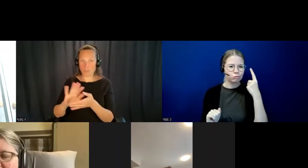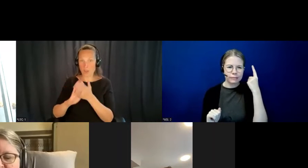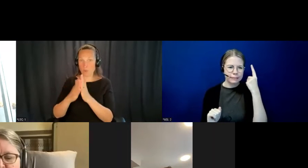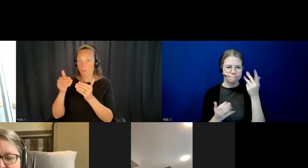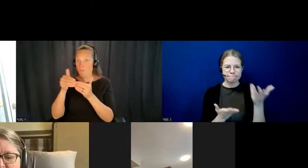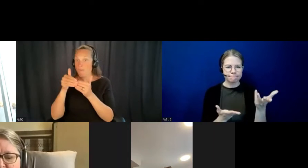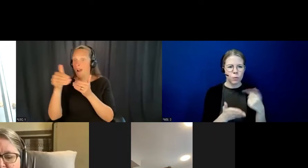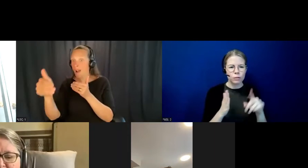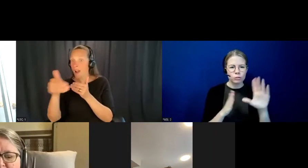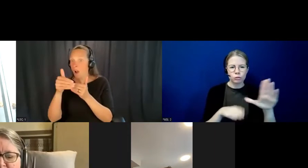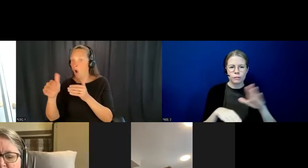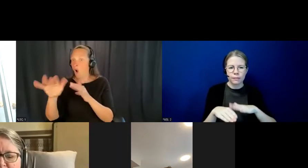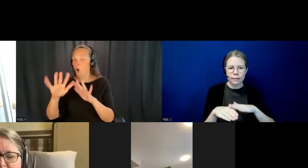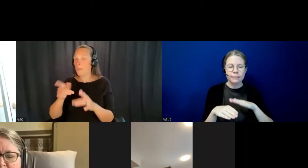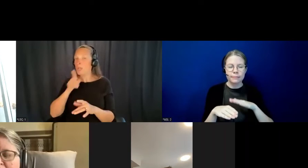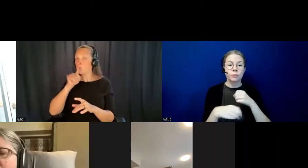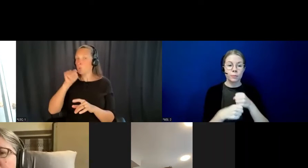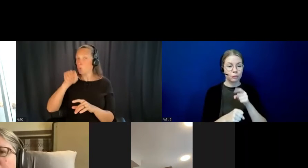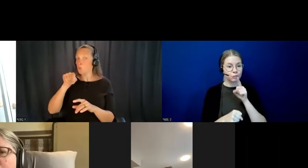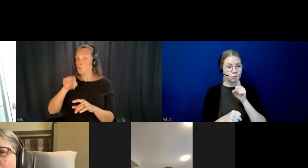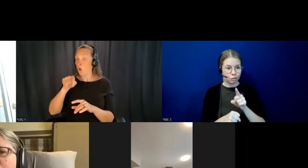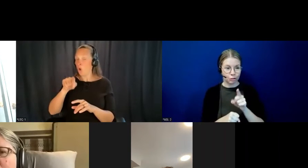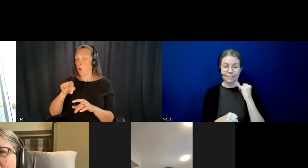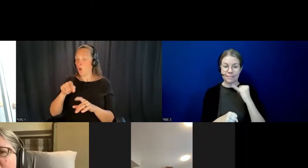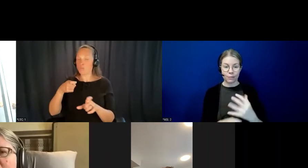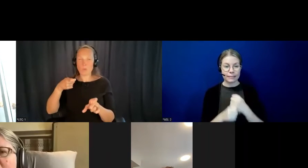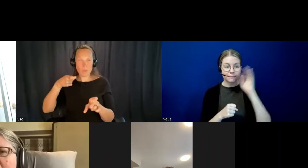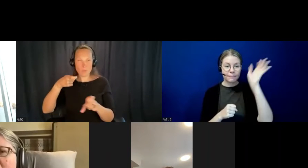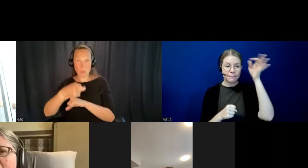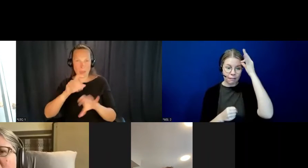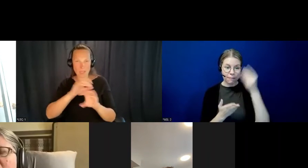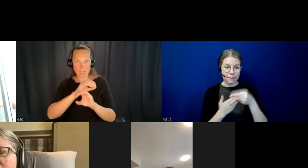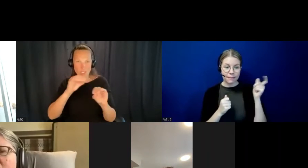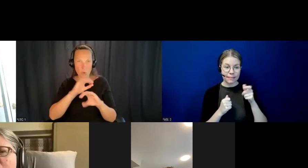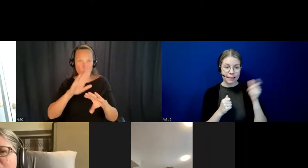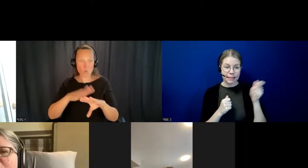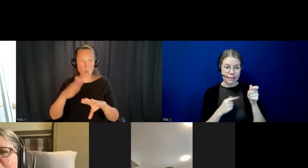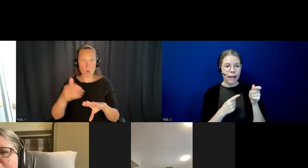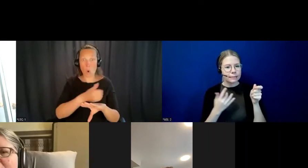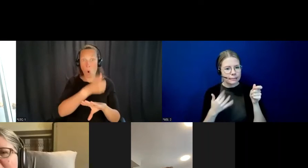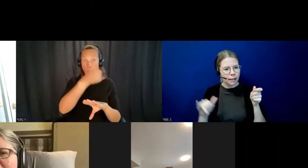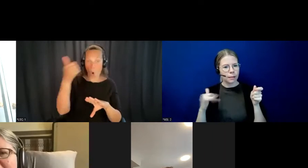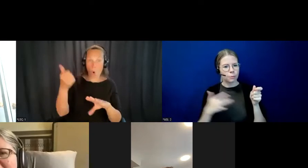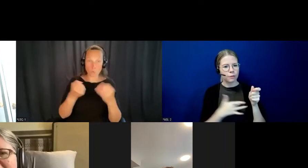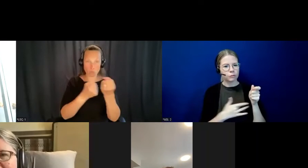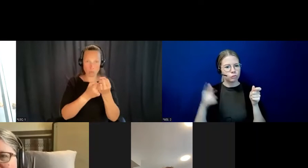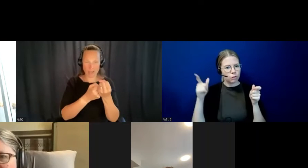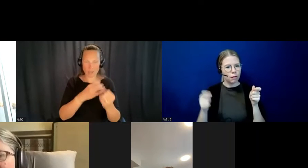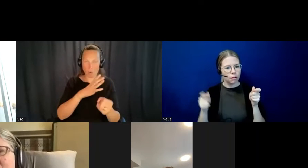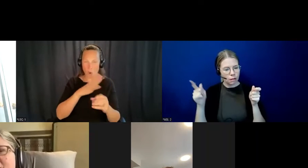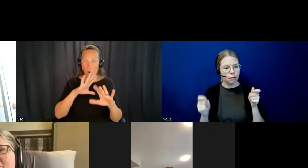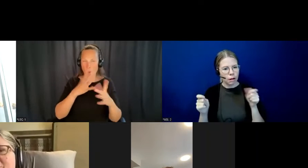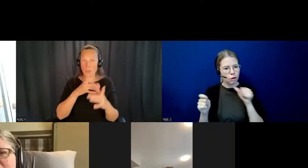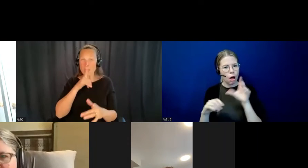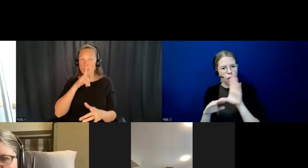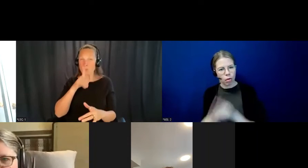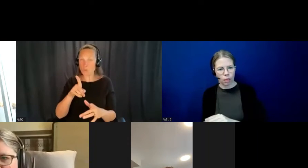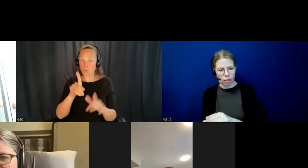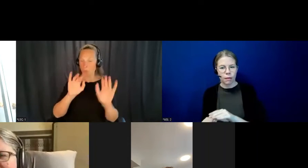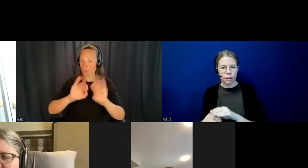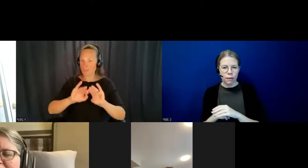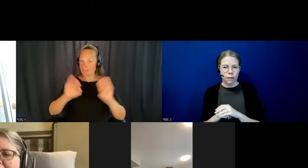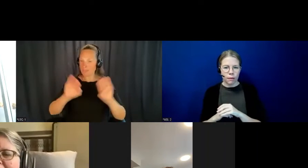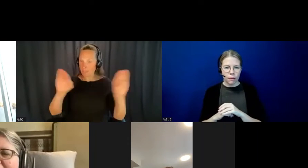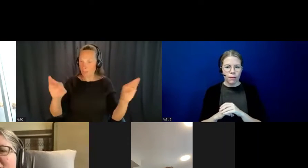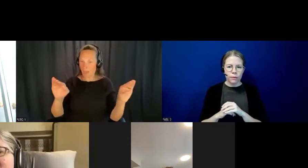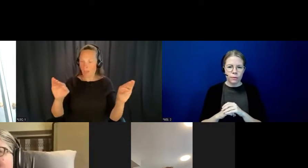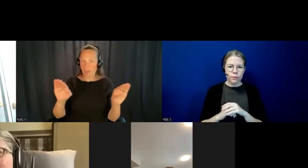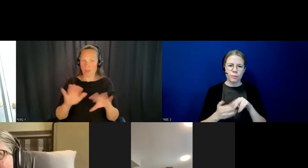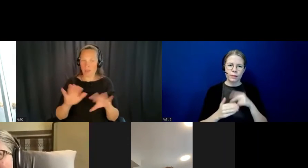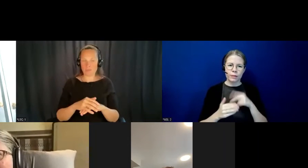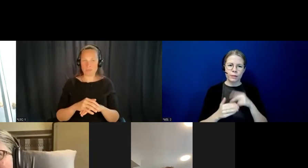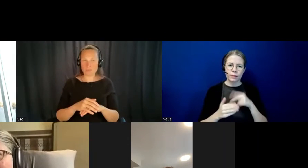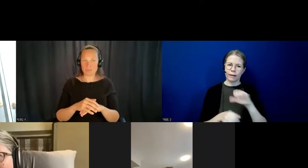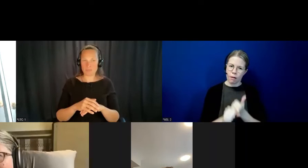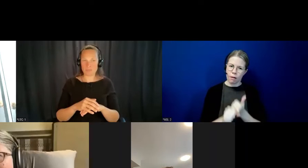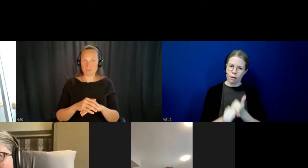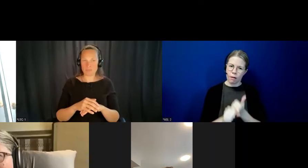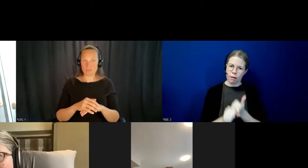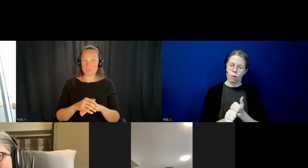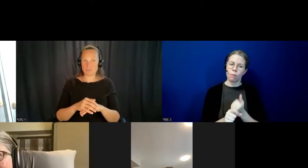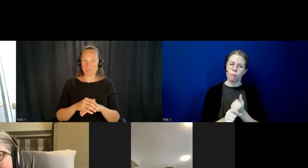ADVICE BE SO WE CAN MAKE THE MOST APPROPRIATE APPROACHES IN EACH PROVINCE TO ENSURE THAT? >>